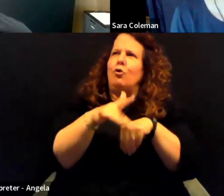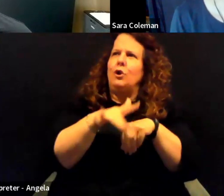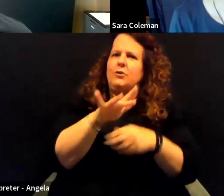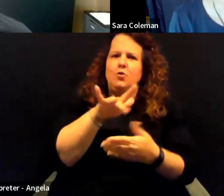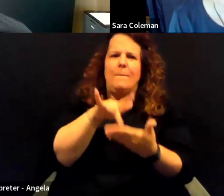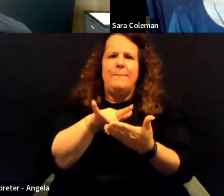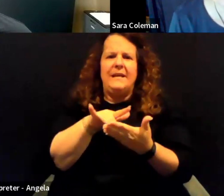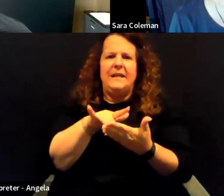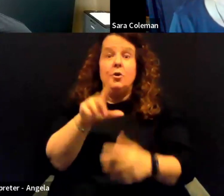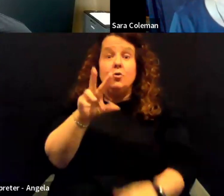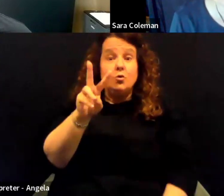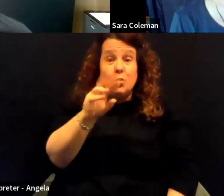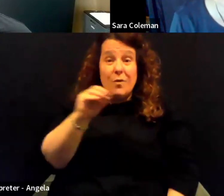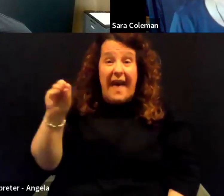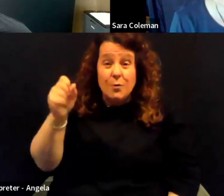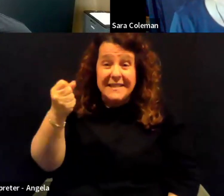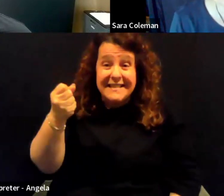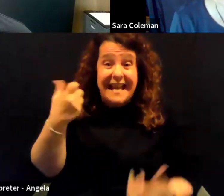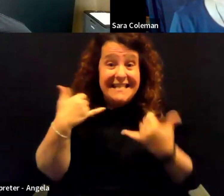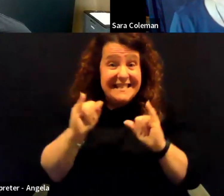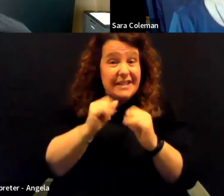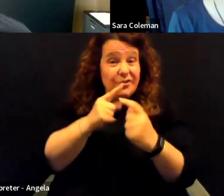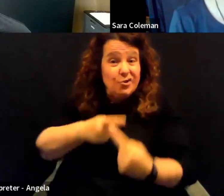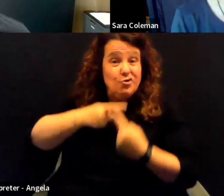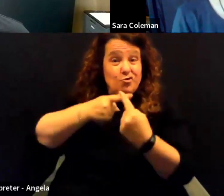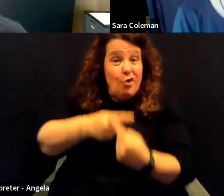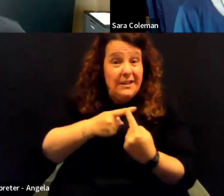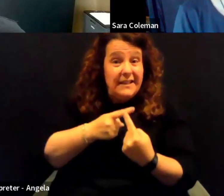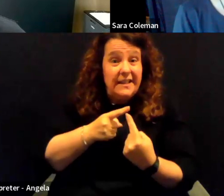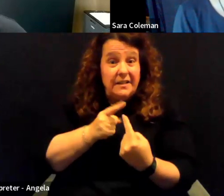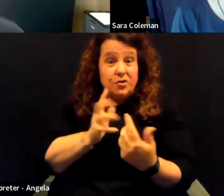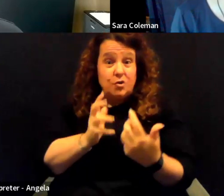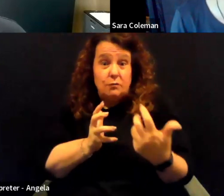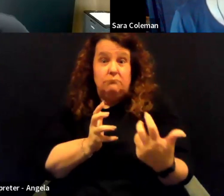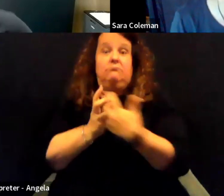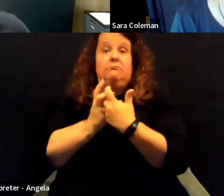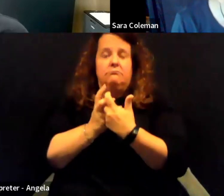still struggling for their accommodations. So those were some of the findings within that